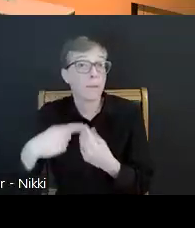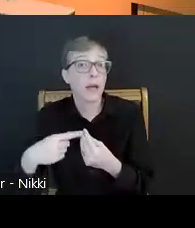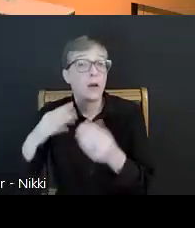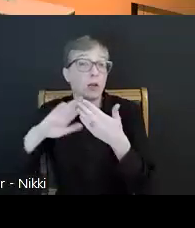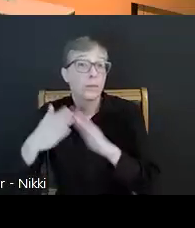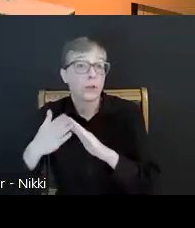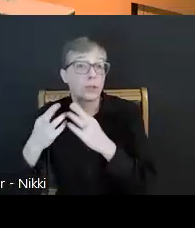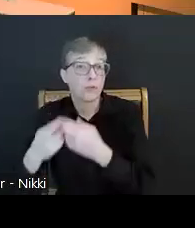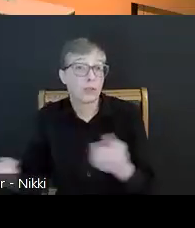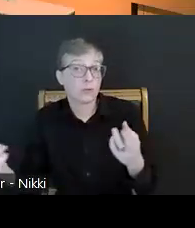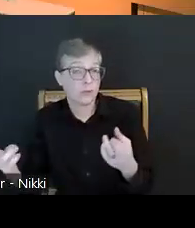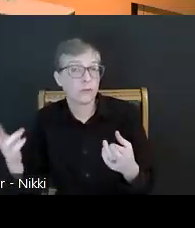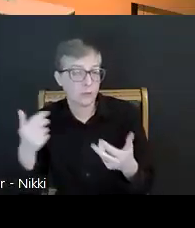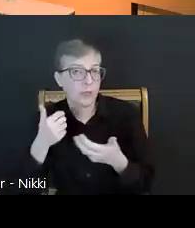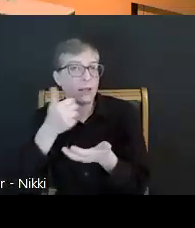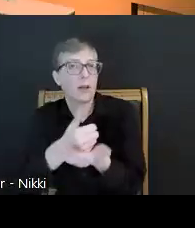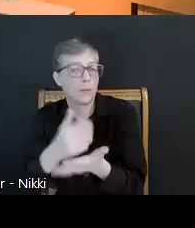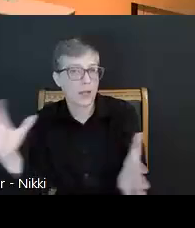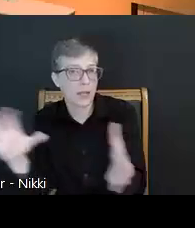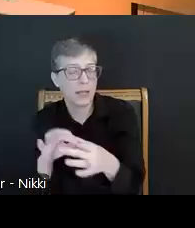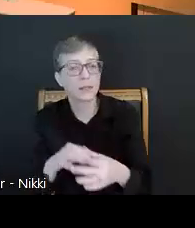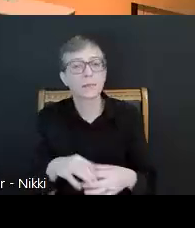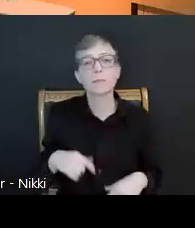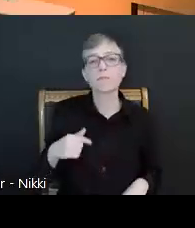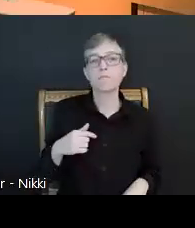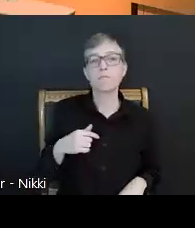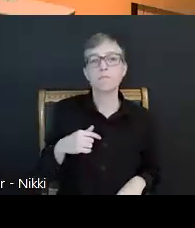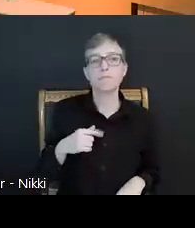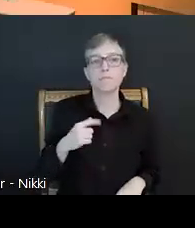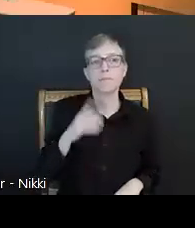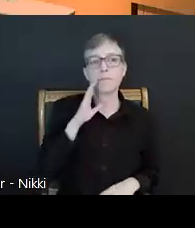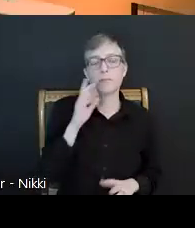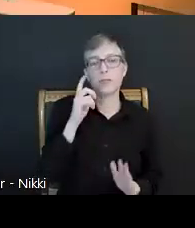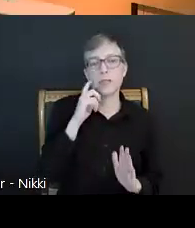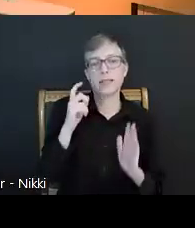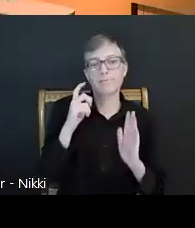acknowledge that um chin is a and Emily are both married and family therapists and really bring a